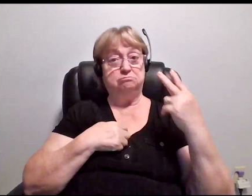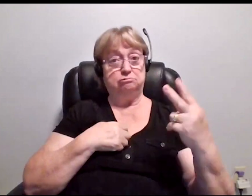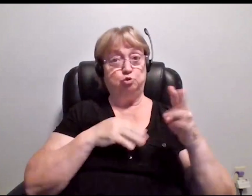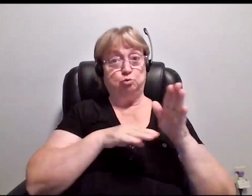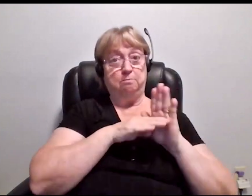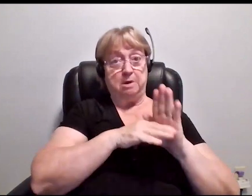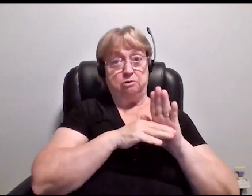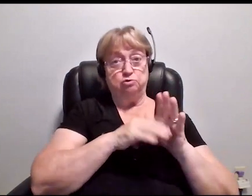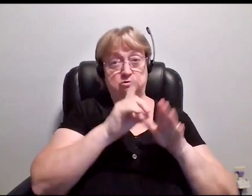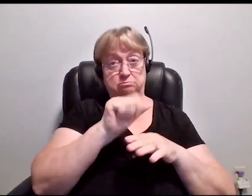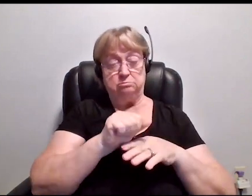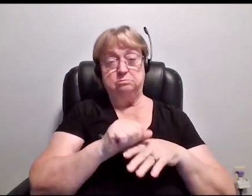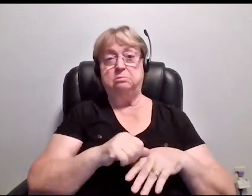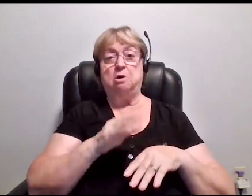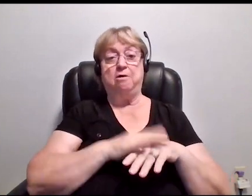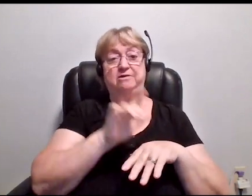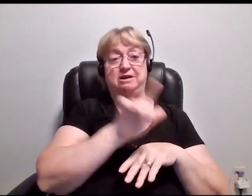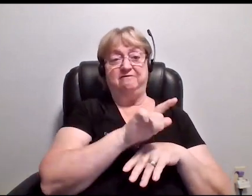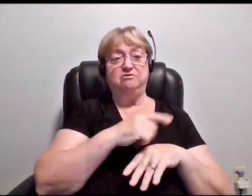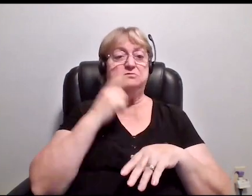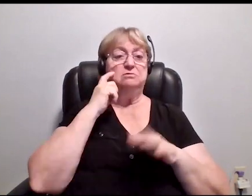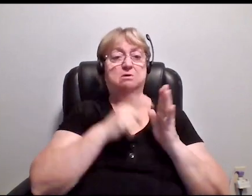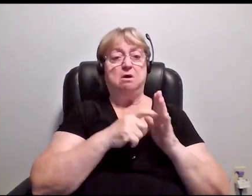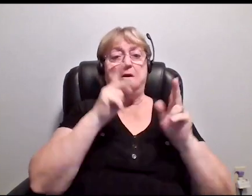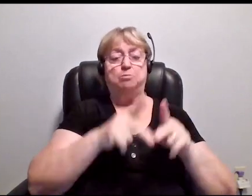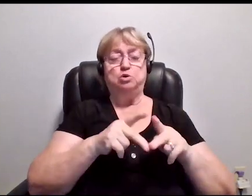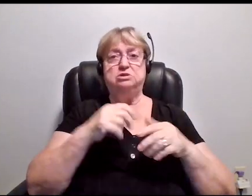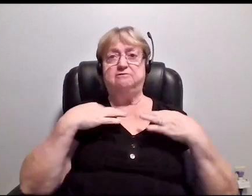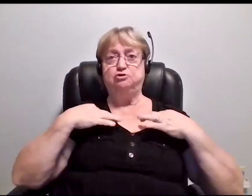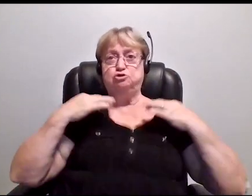of the screen, you'll notice that there is a person, and they're wearing a shirt that says the problem.